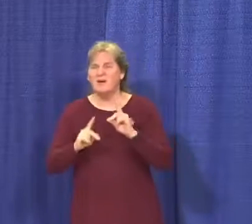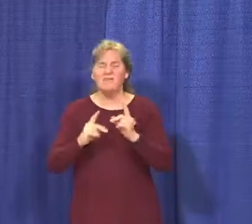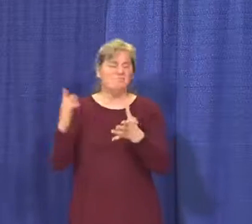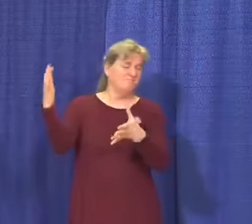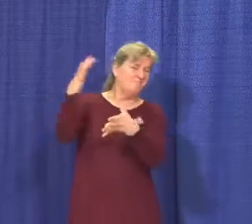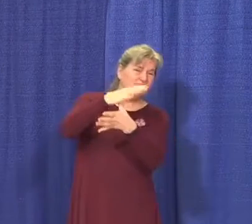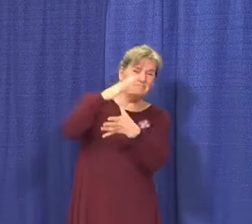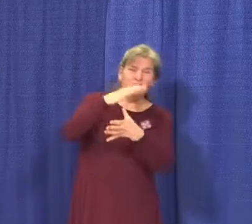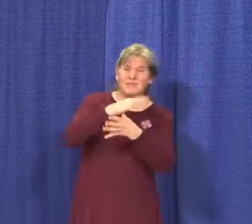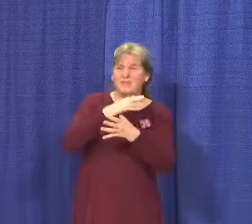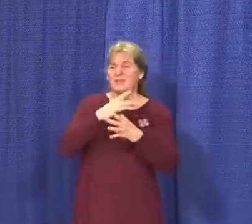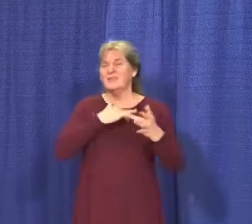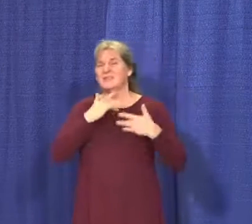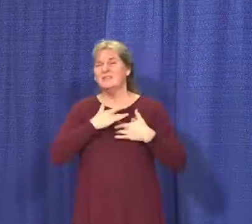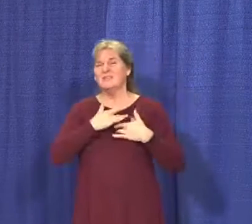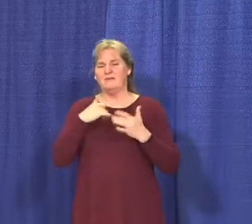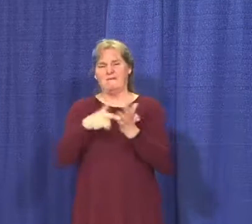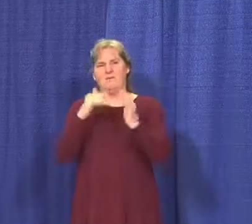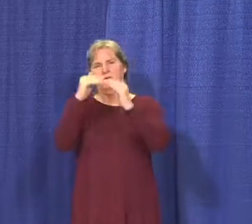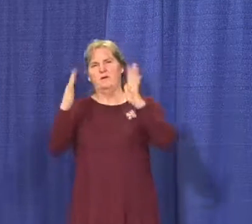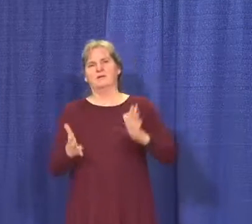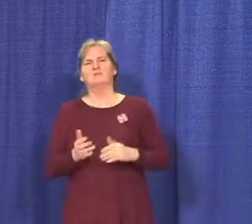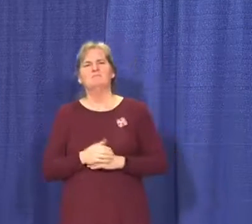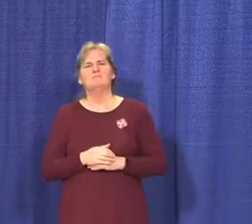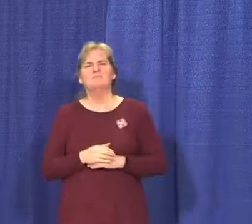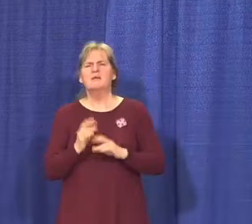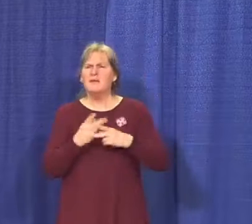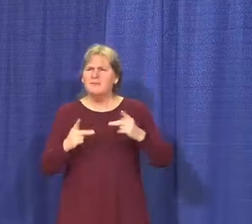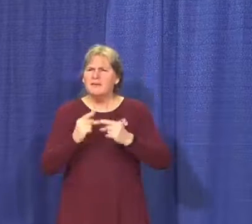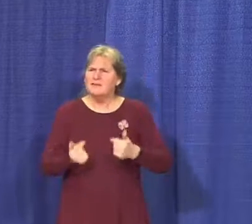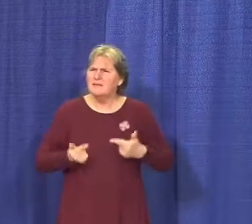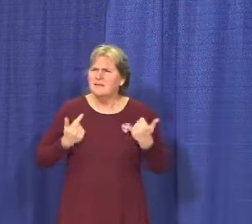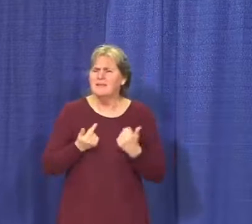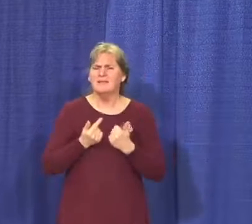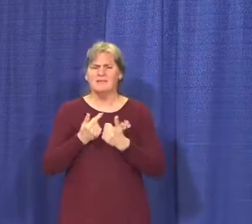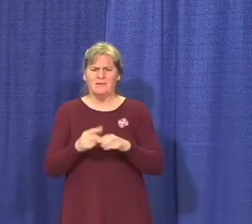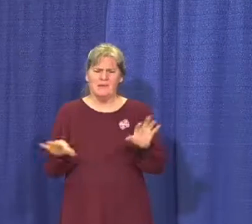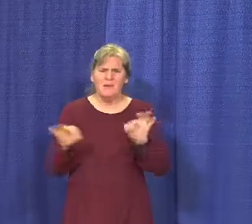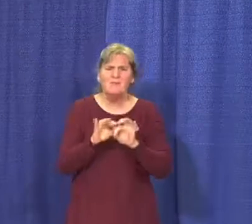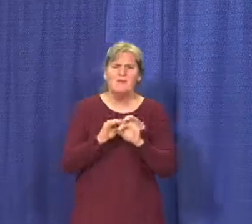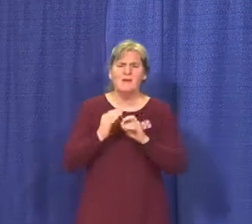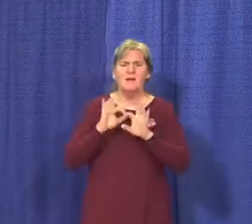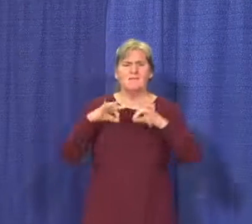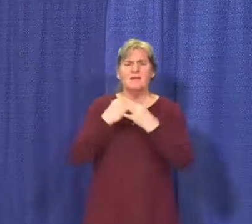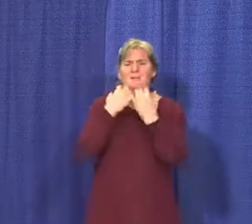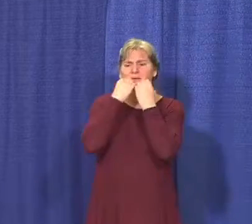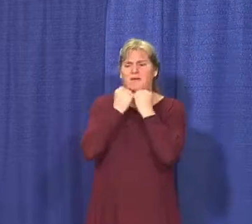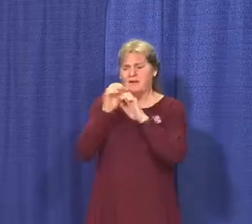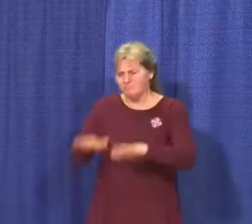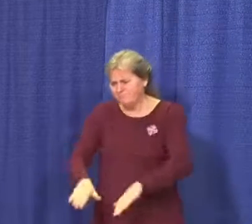housing affordability. That they need a place to live and make a difference for raising their family, planning